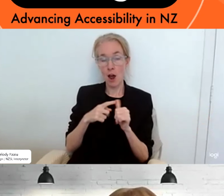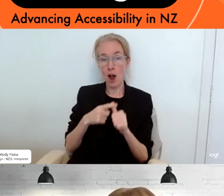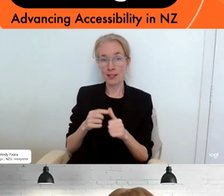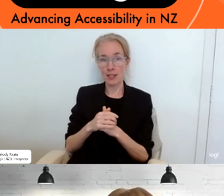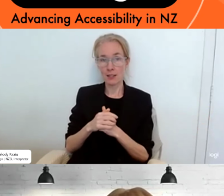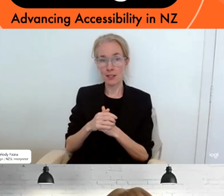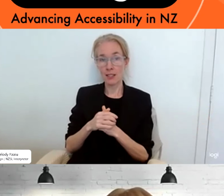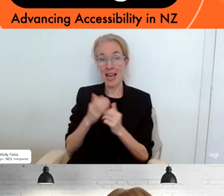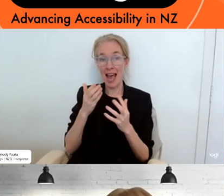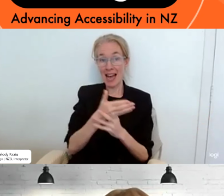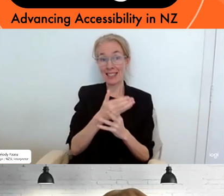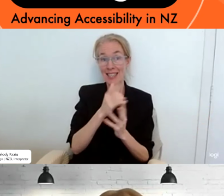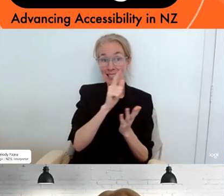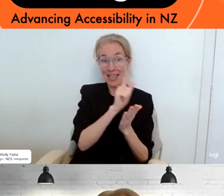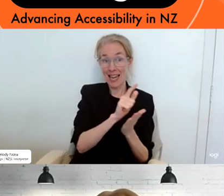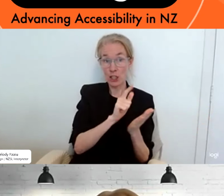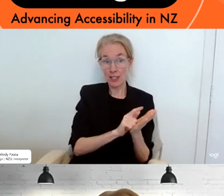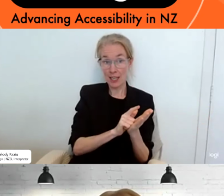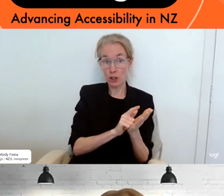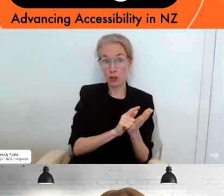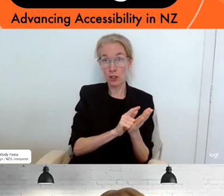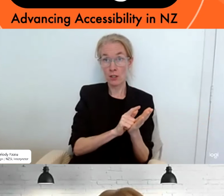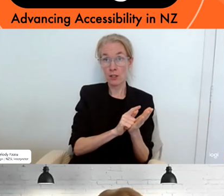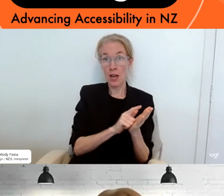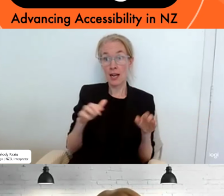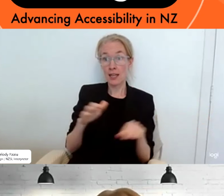applying to residential build, it's completely different from